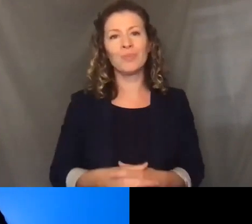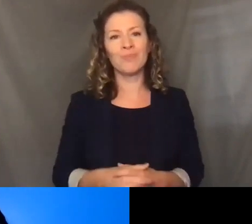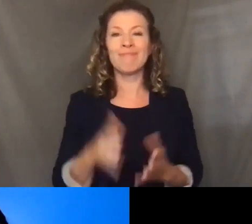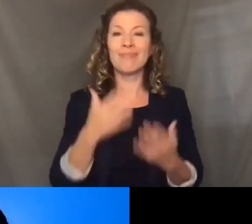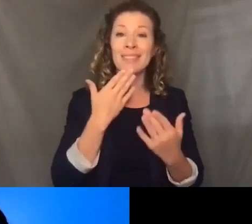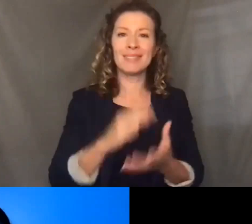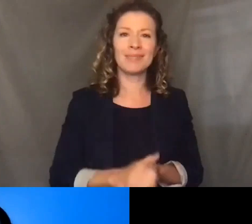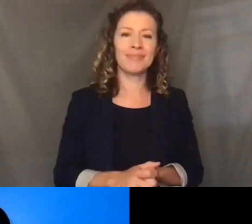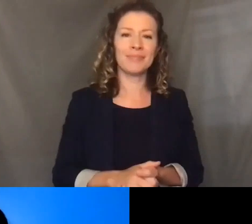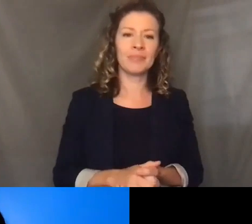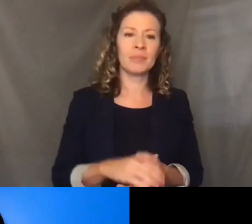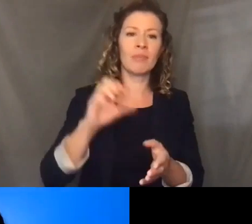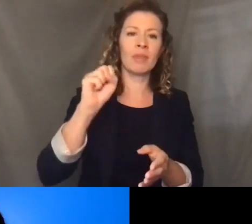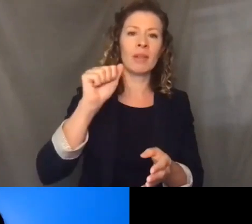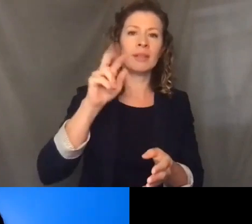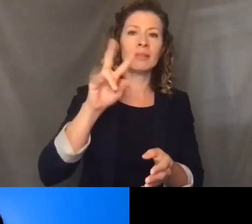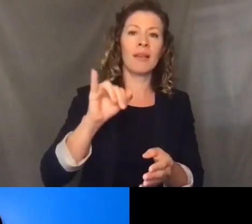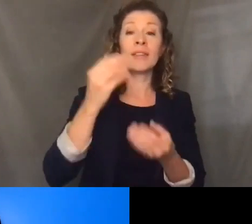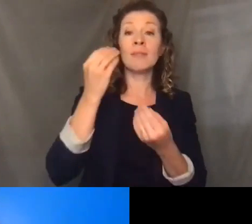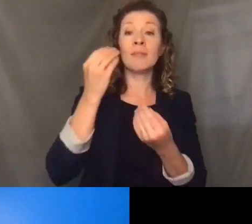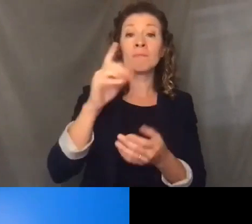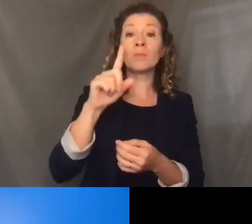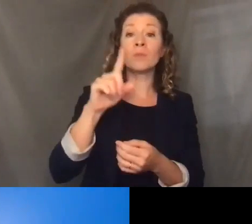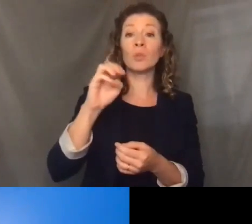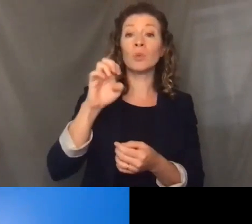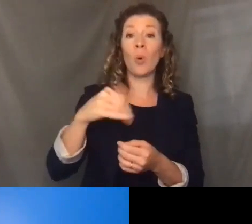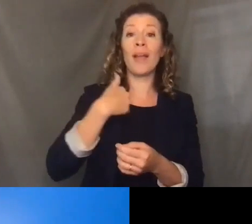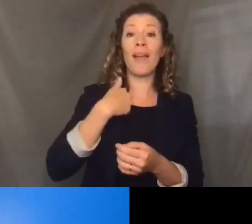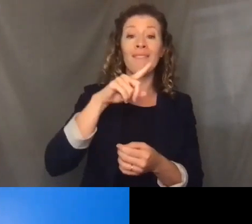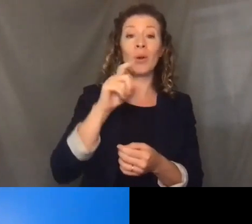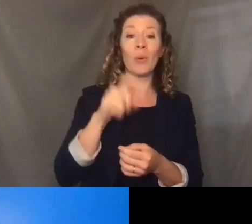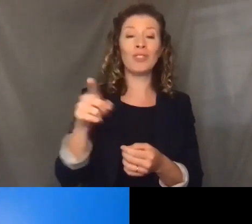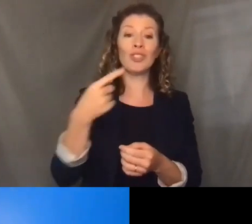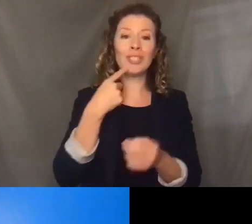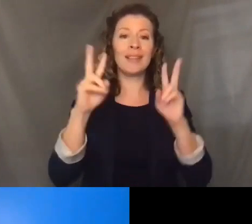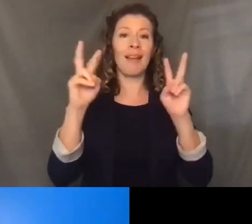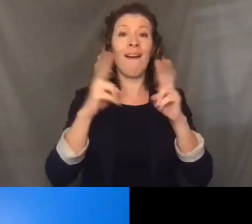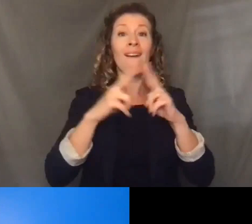Savithry Namboodiripad: zoey has a question she said very cool talk natalia i have a question about semantic cues